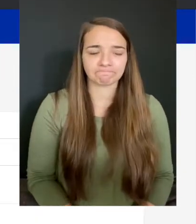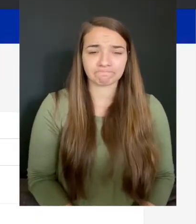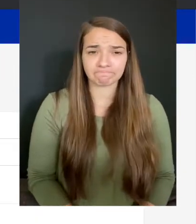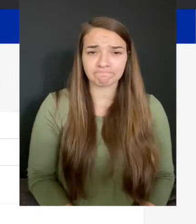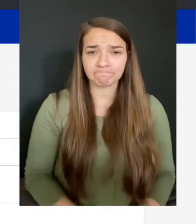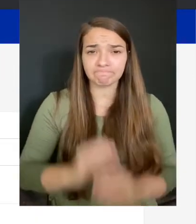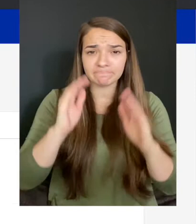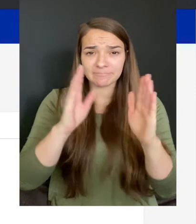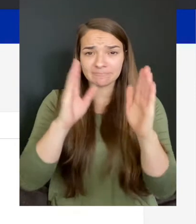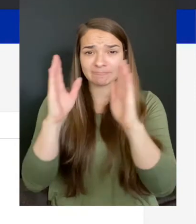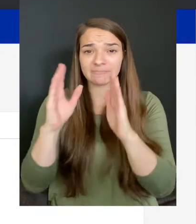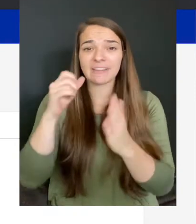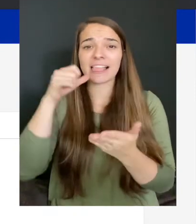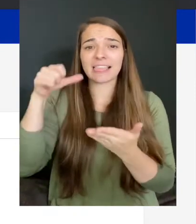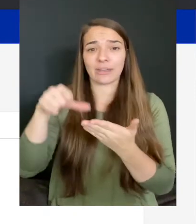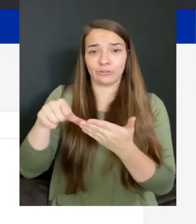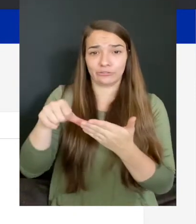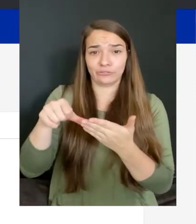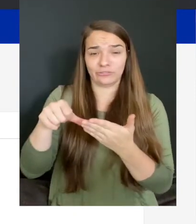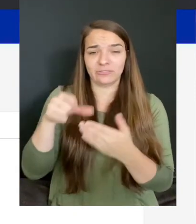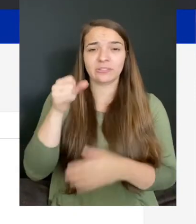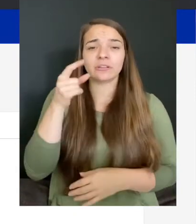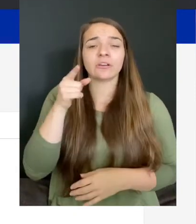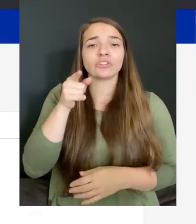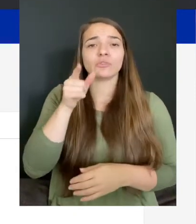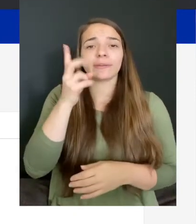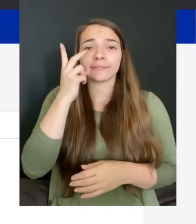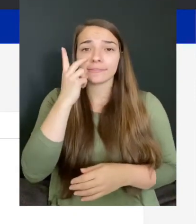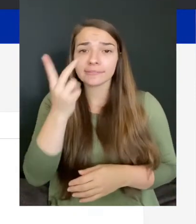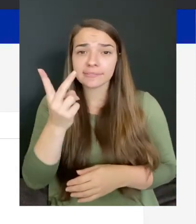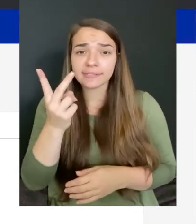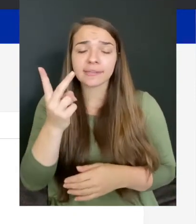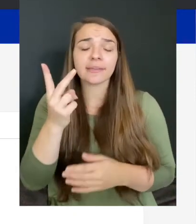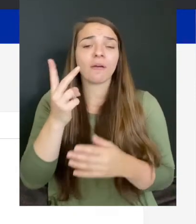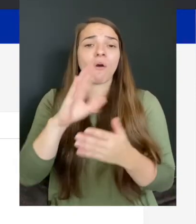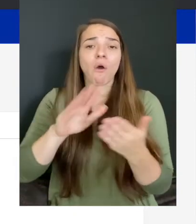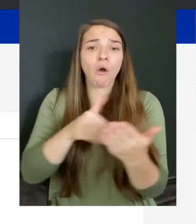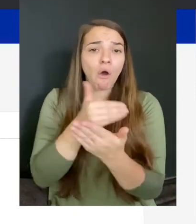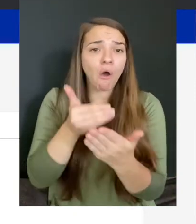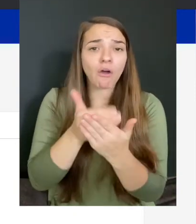The next tab is letters. This is where you can find a copy of all the accommodation letters,